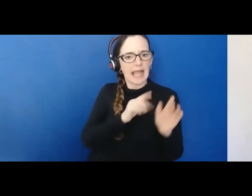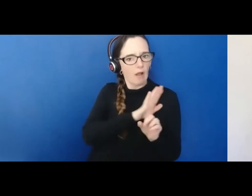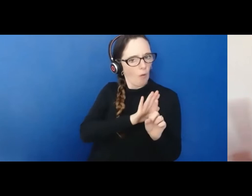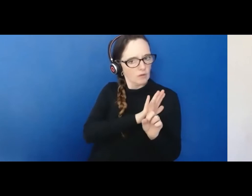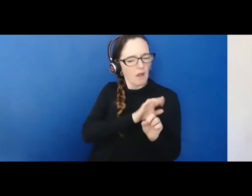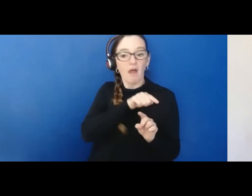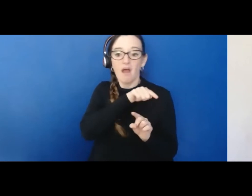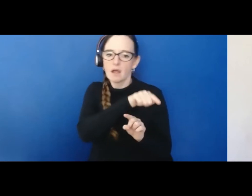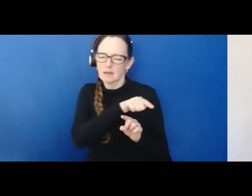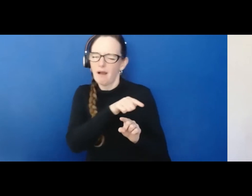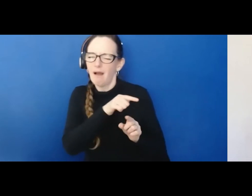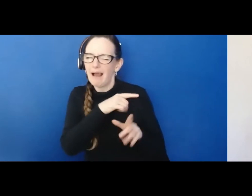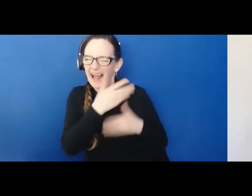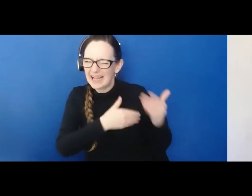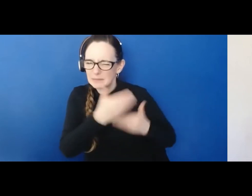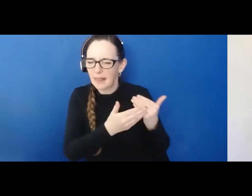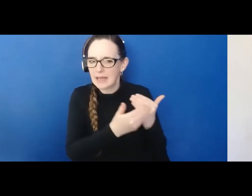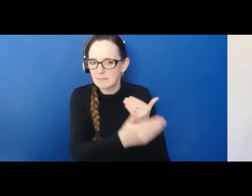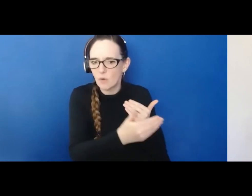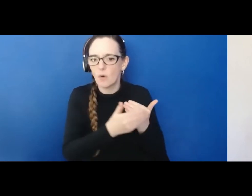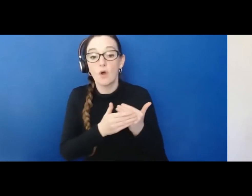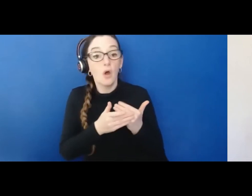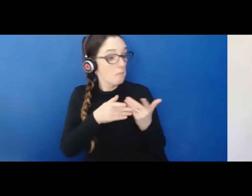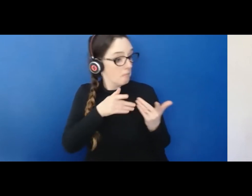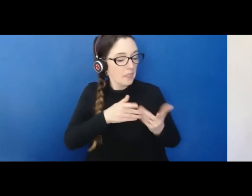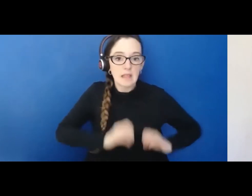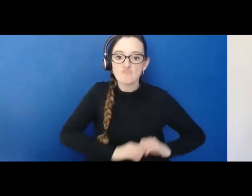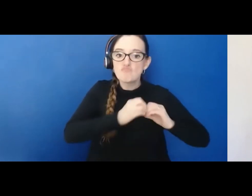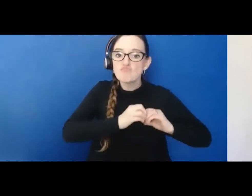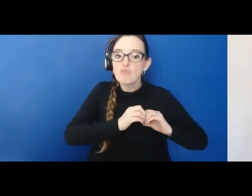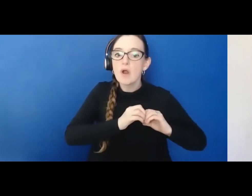to the decentralised autonomous organisation DAO